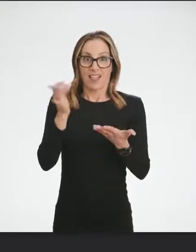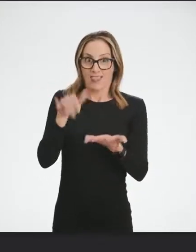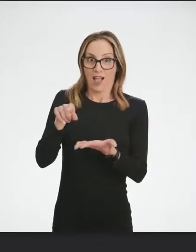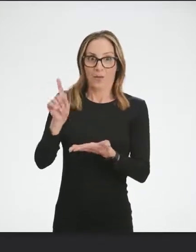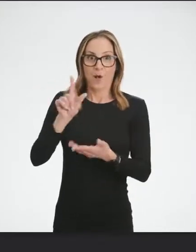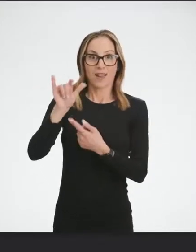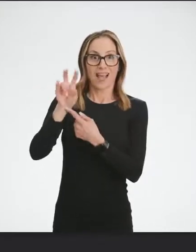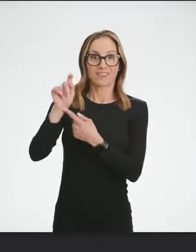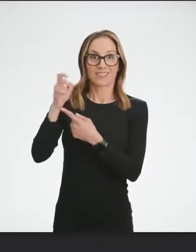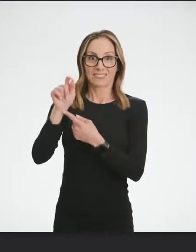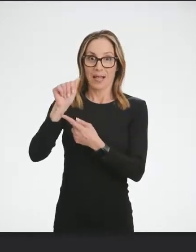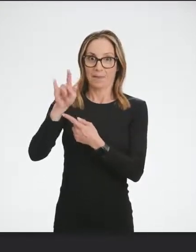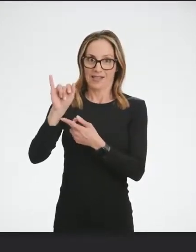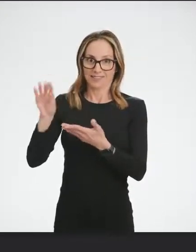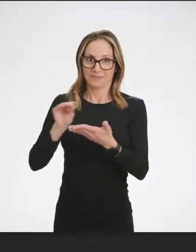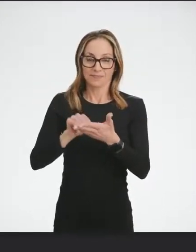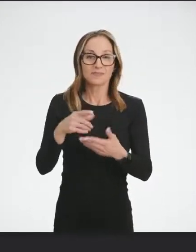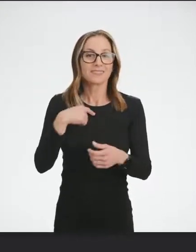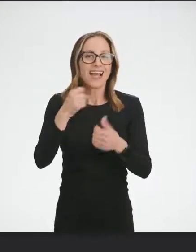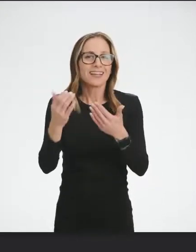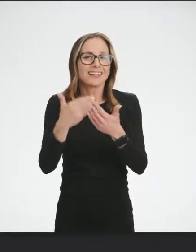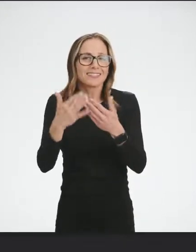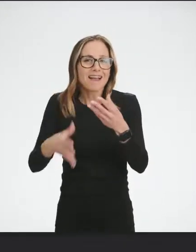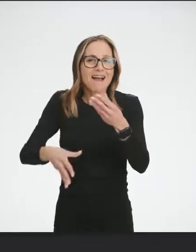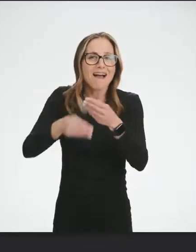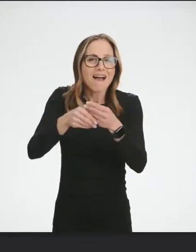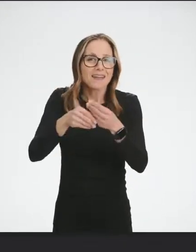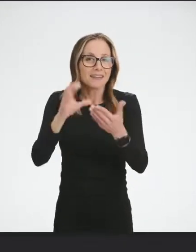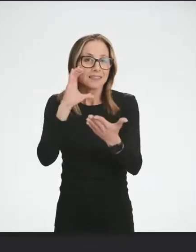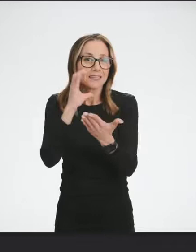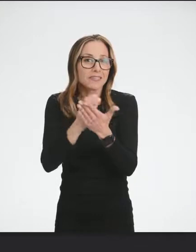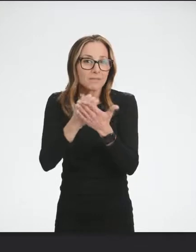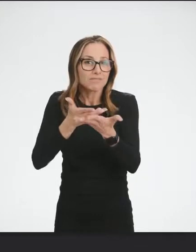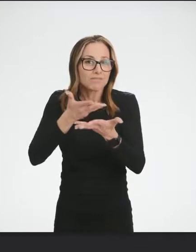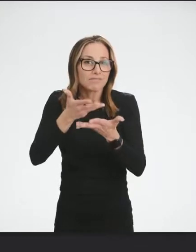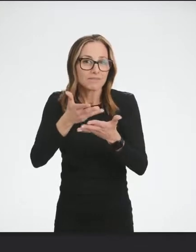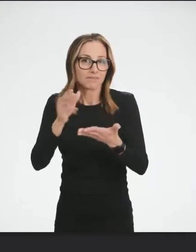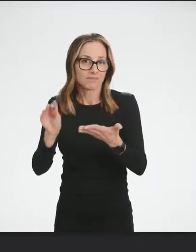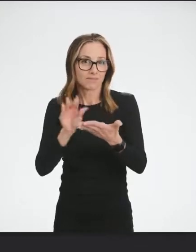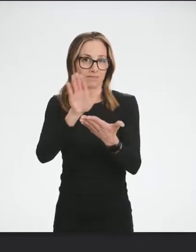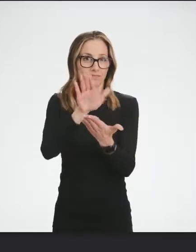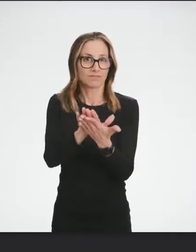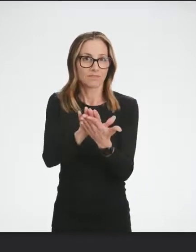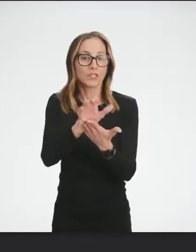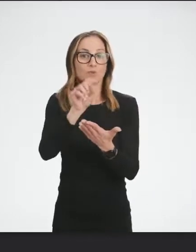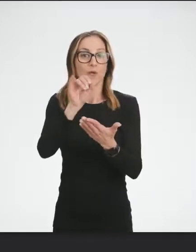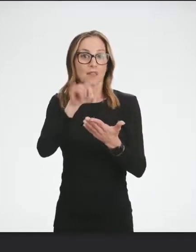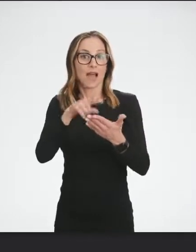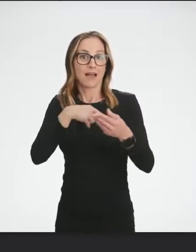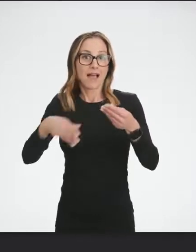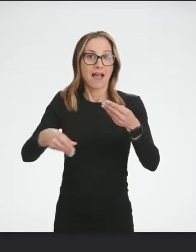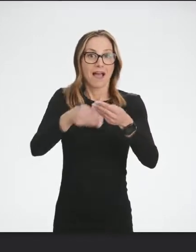I can easily add an ImageInteraction on top of my view, and that will add the Live Text button with quick action support to it.